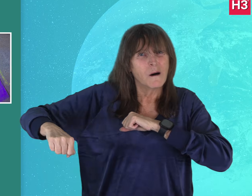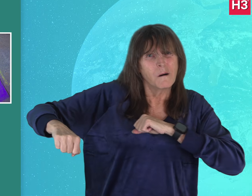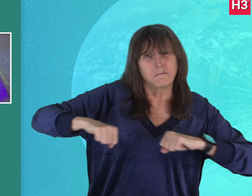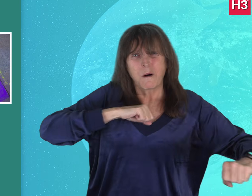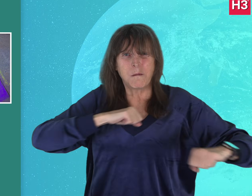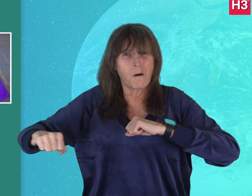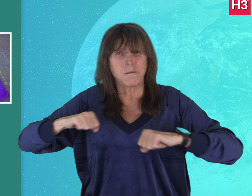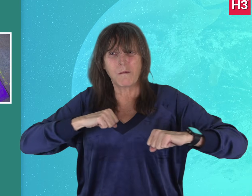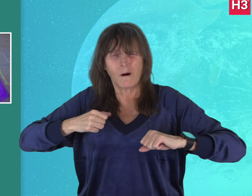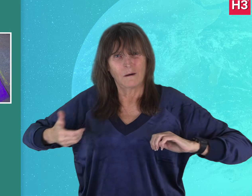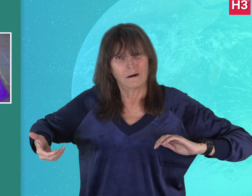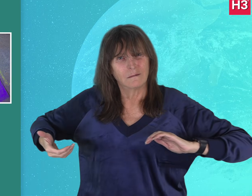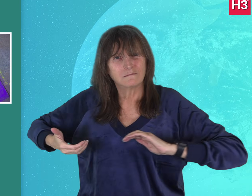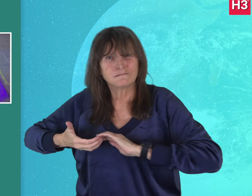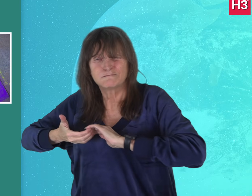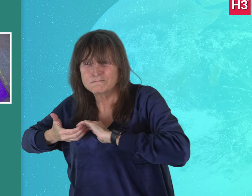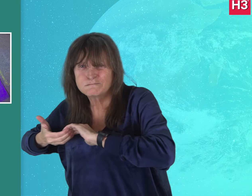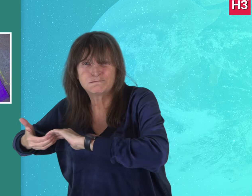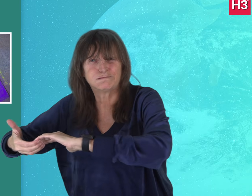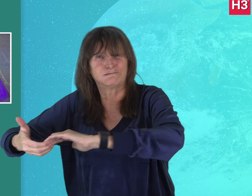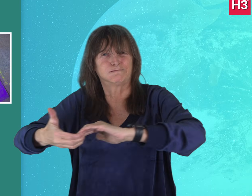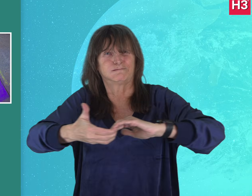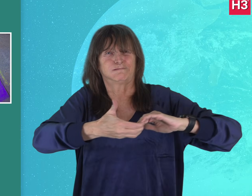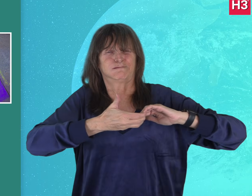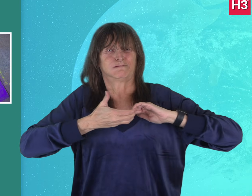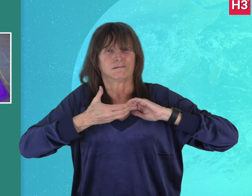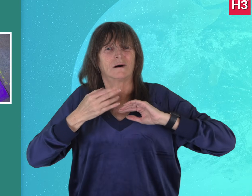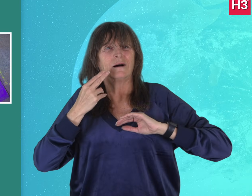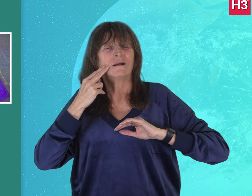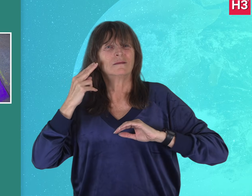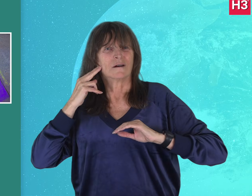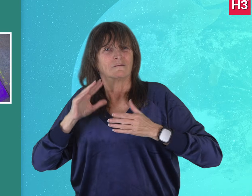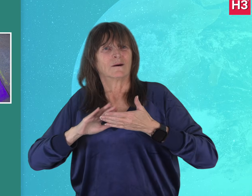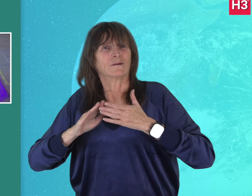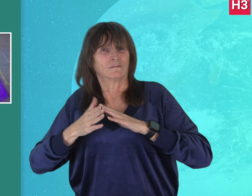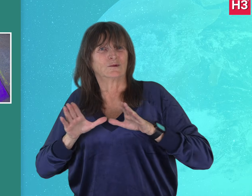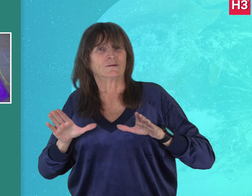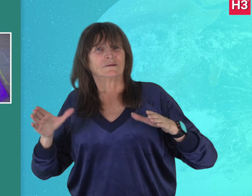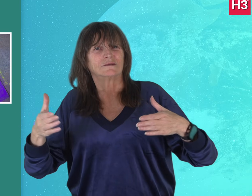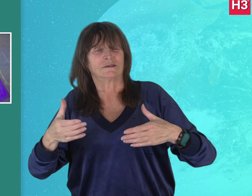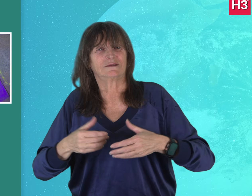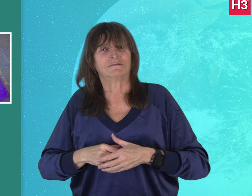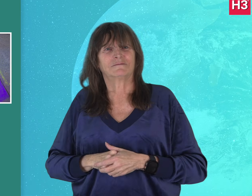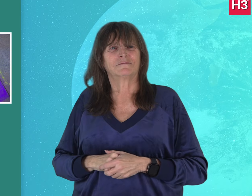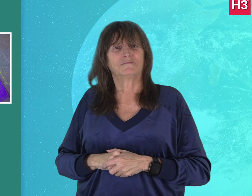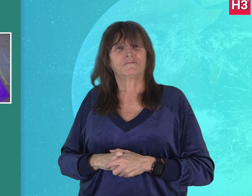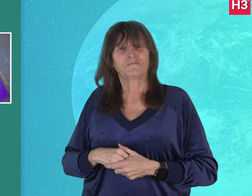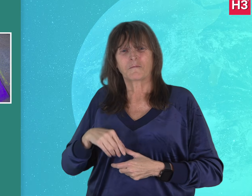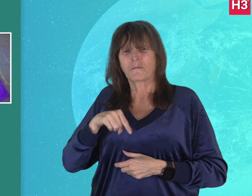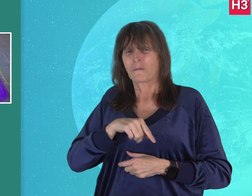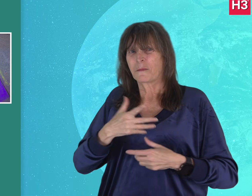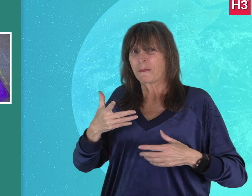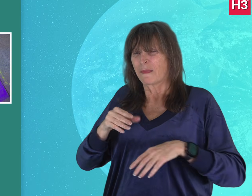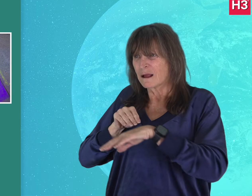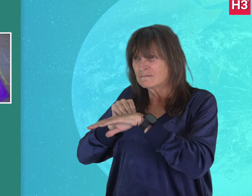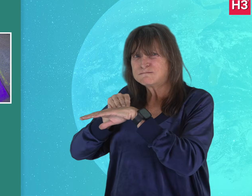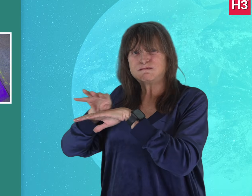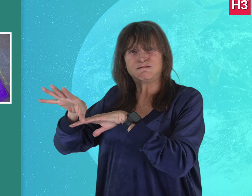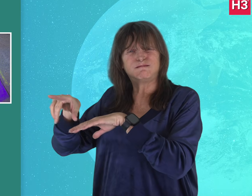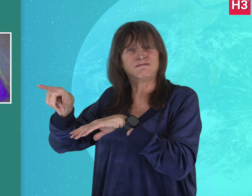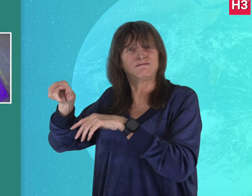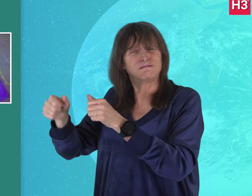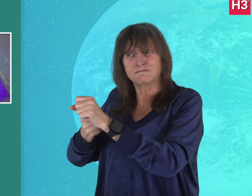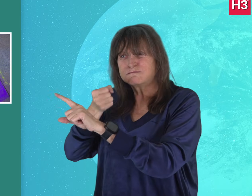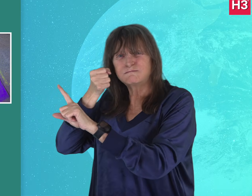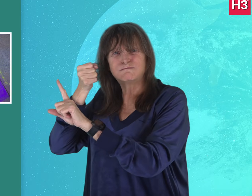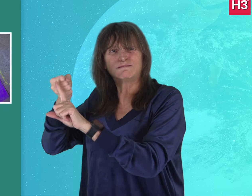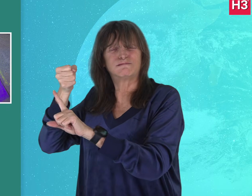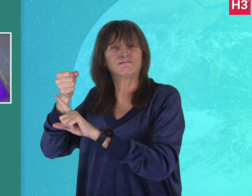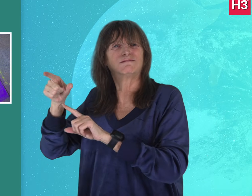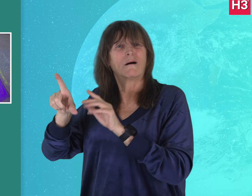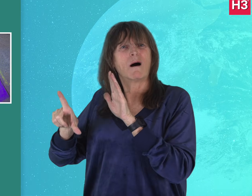protest for a Deaf president and how the movement united